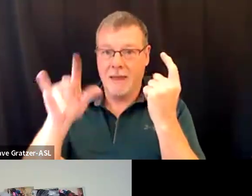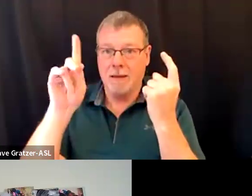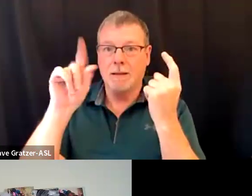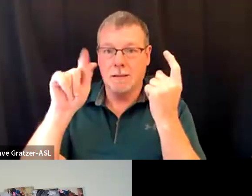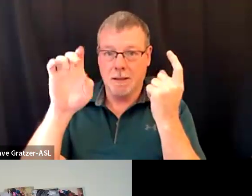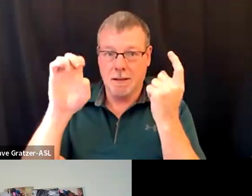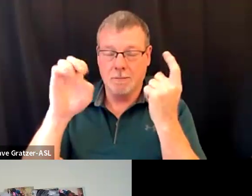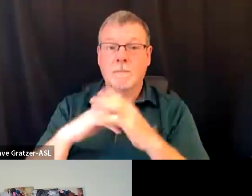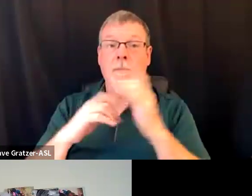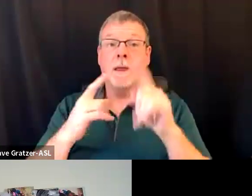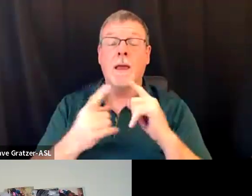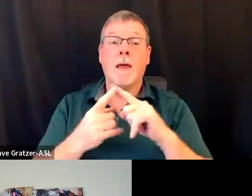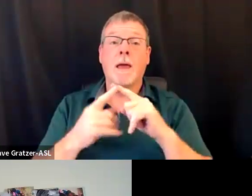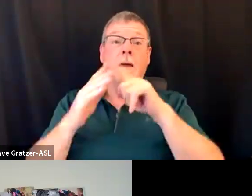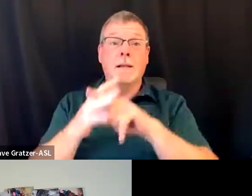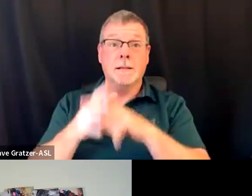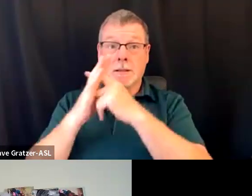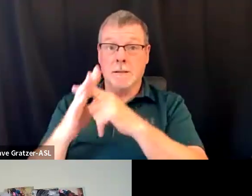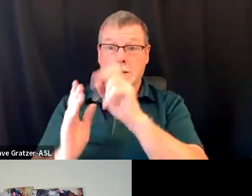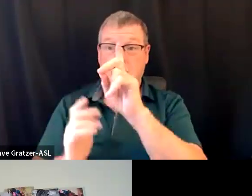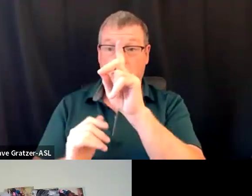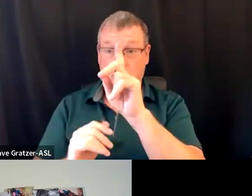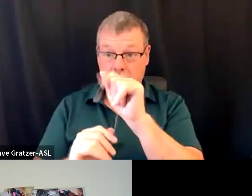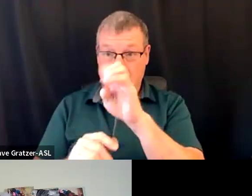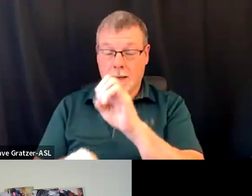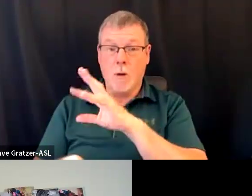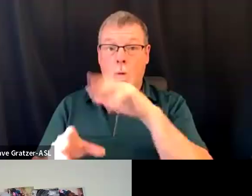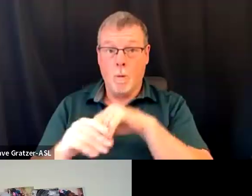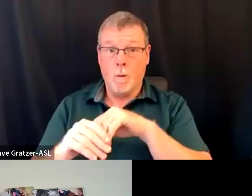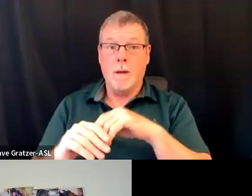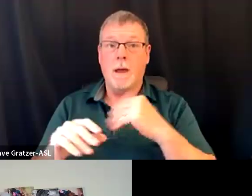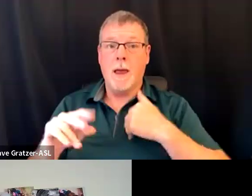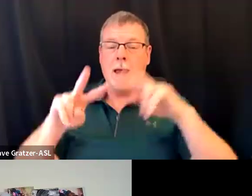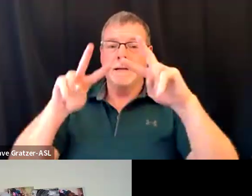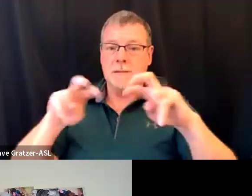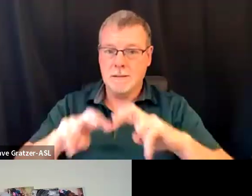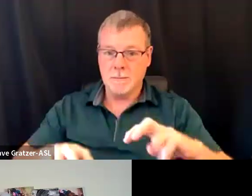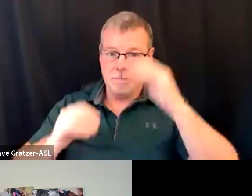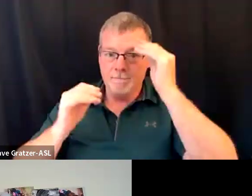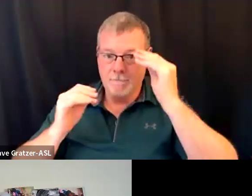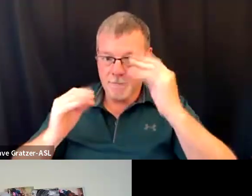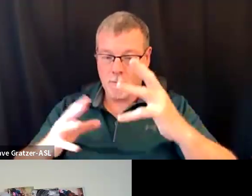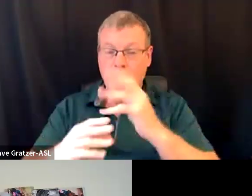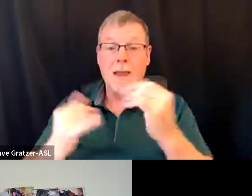That project start date then within there has assessment information and the current living situation